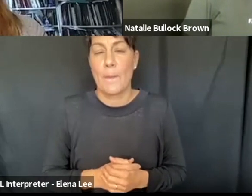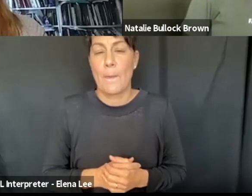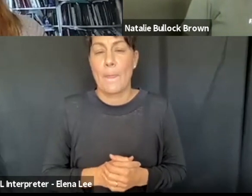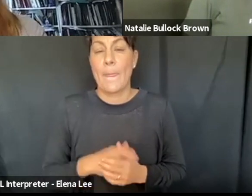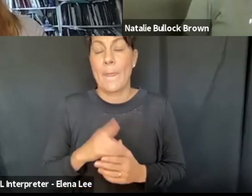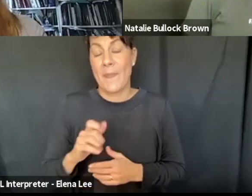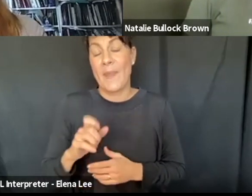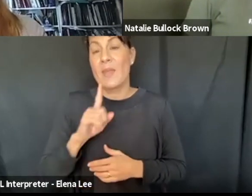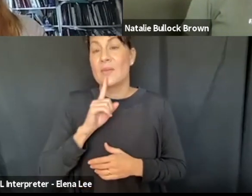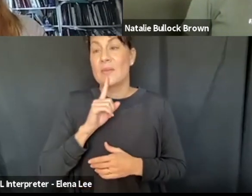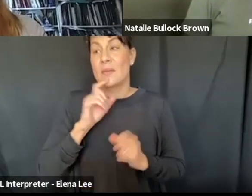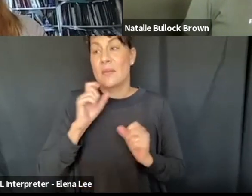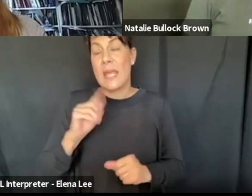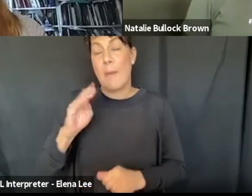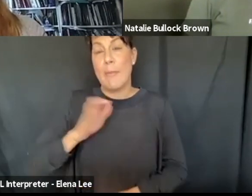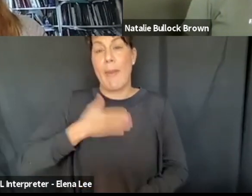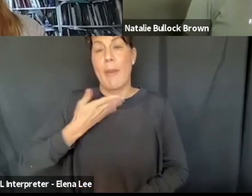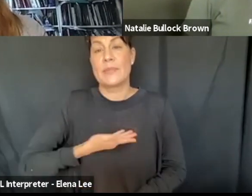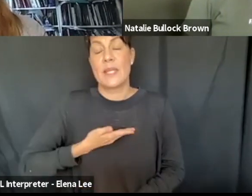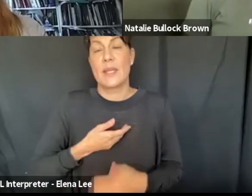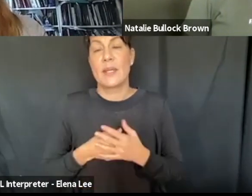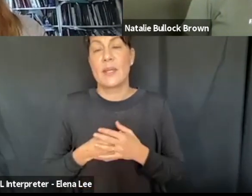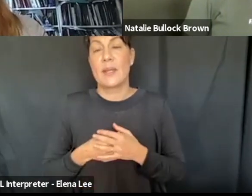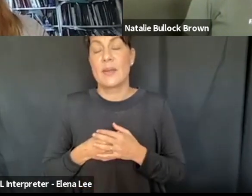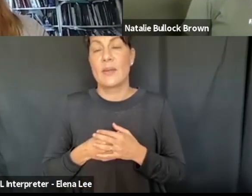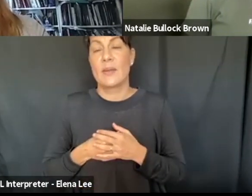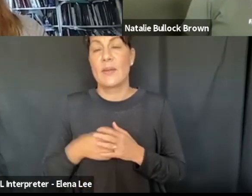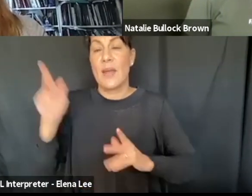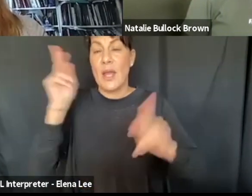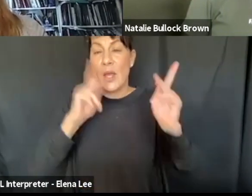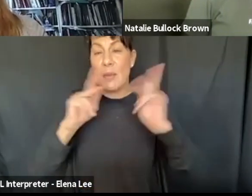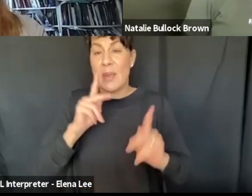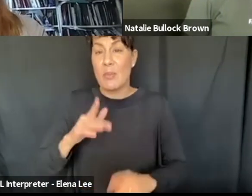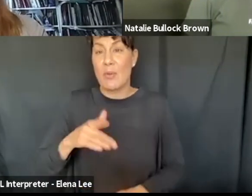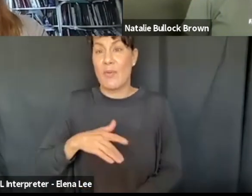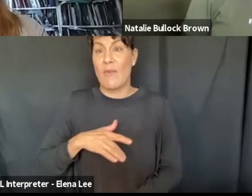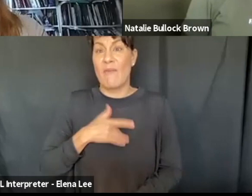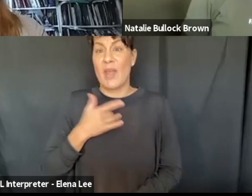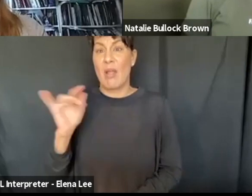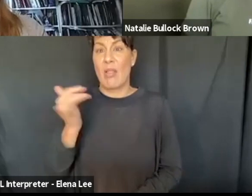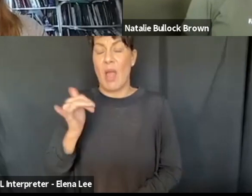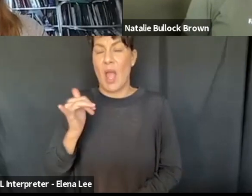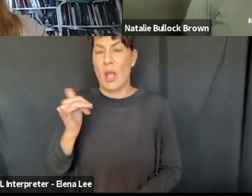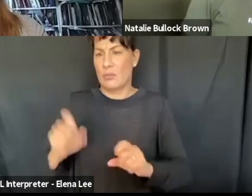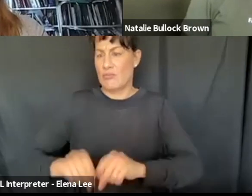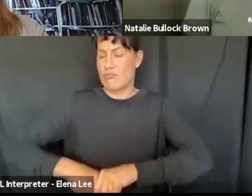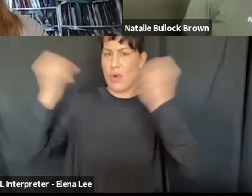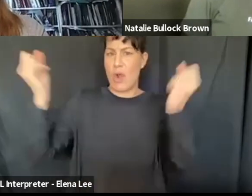And people can feel betrayed if you're not honest about what it is that you're doing.